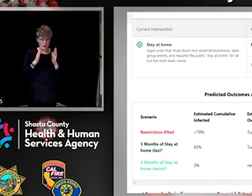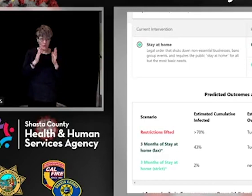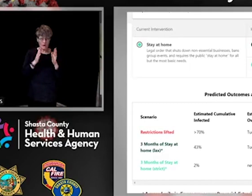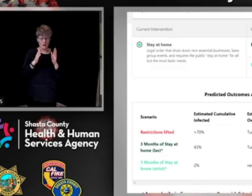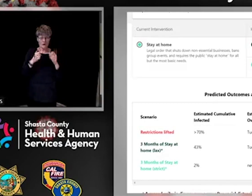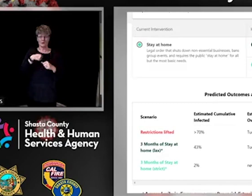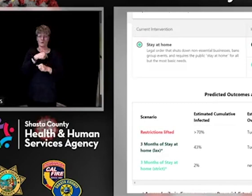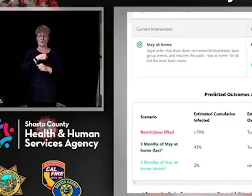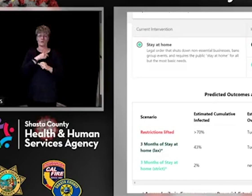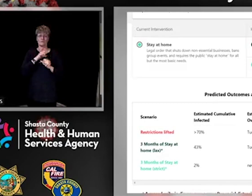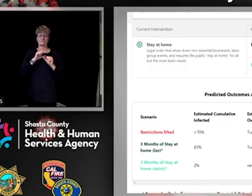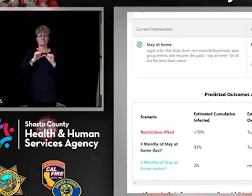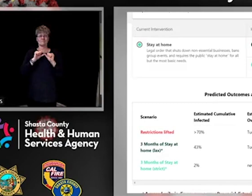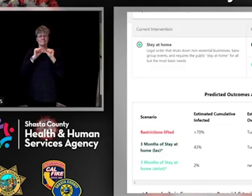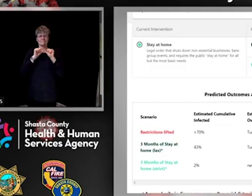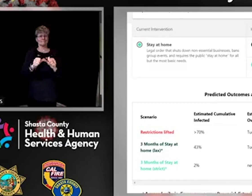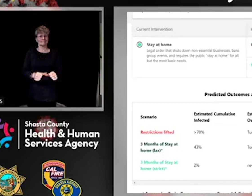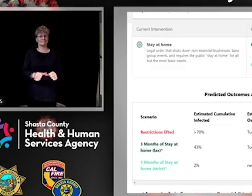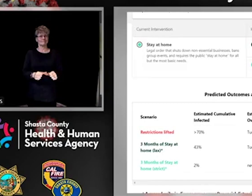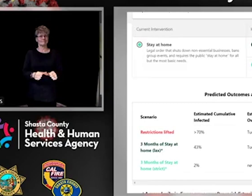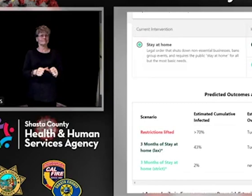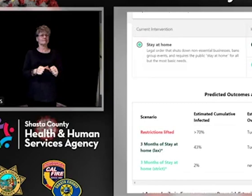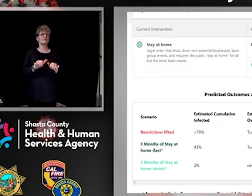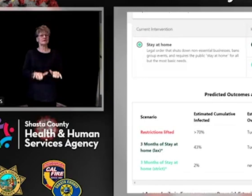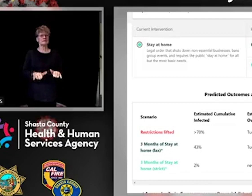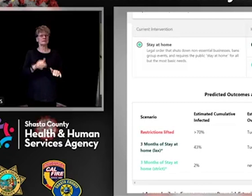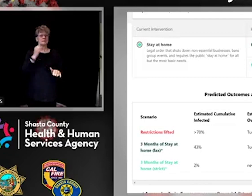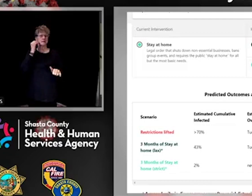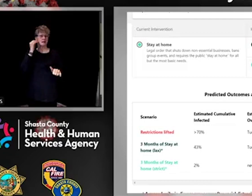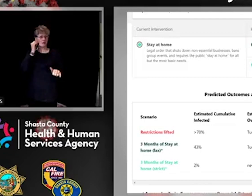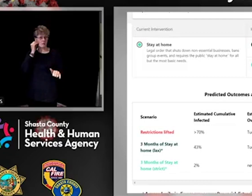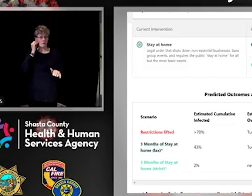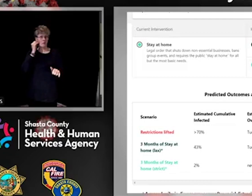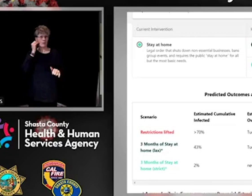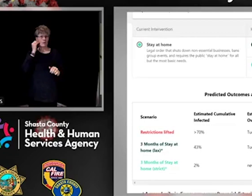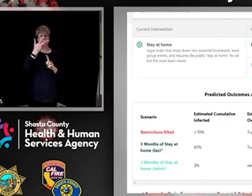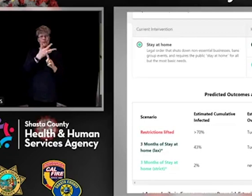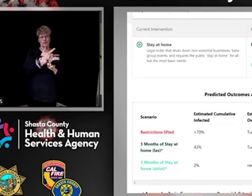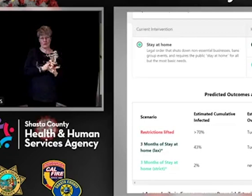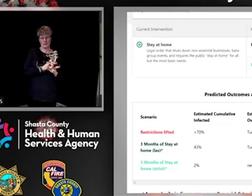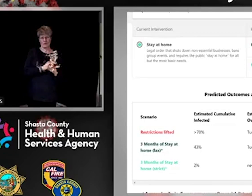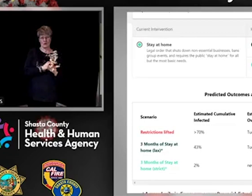a 3-month stay at home strict. And I'll explain those a little bit more. So that stay-at-home